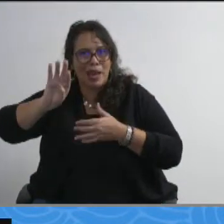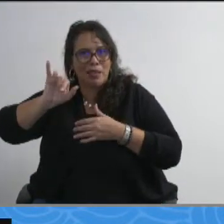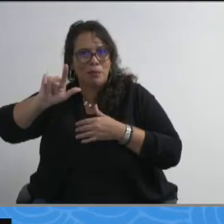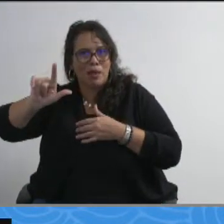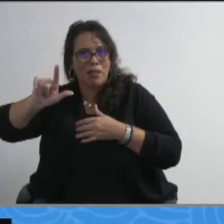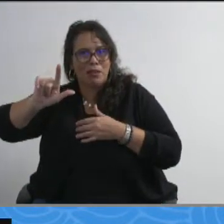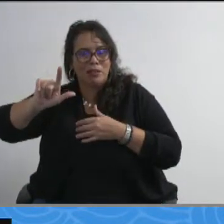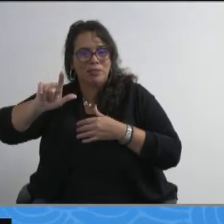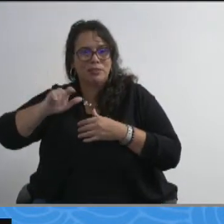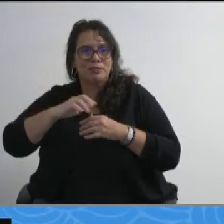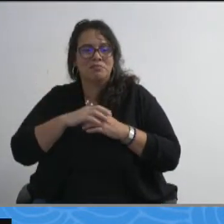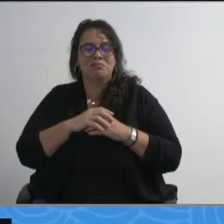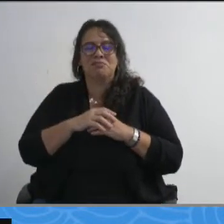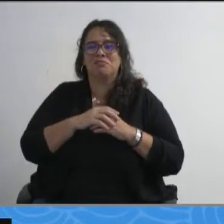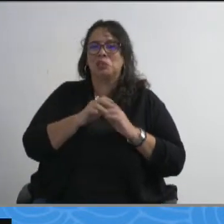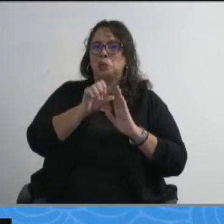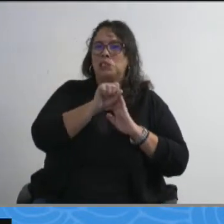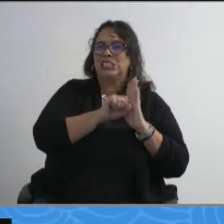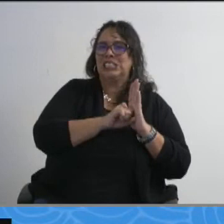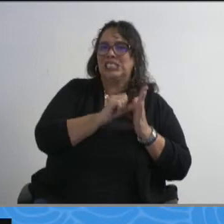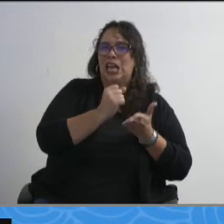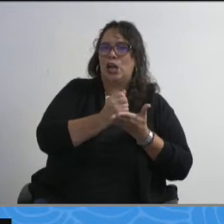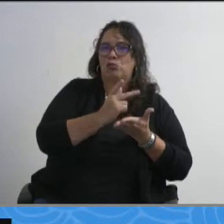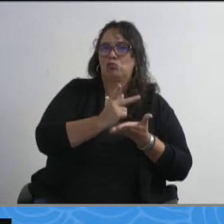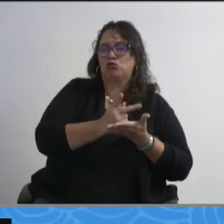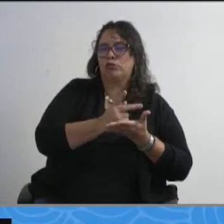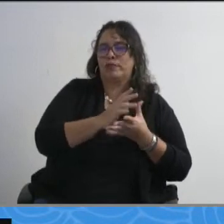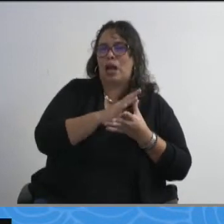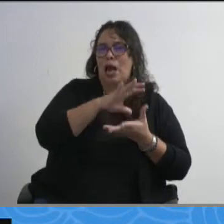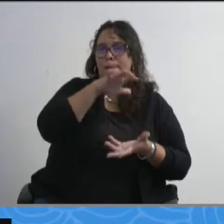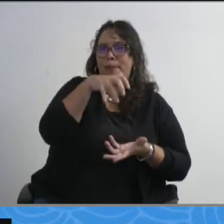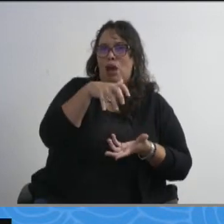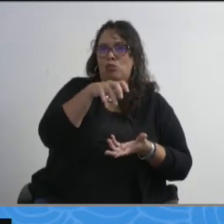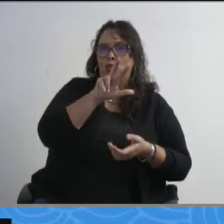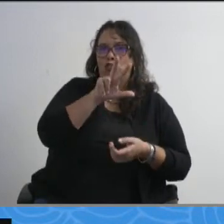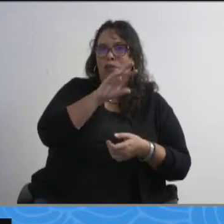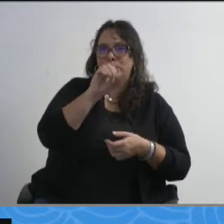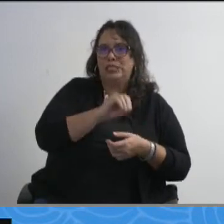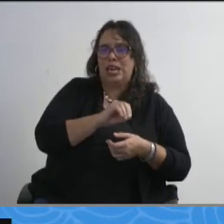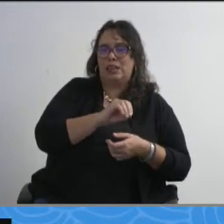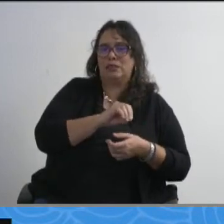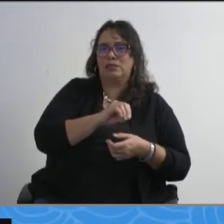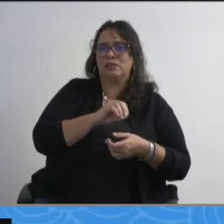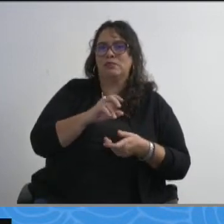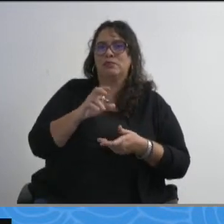and this is a state approved amount, 3%, that we take off for those types of things